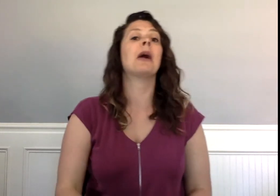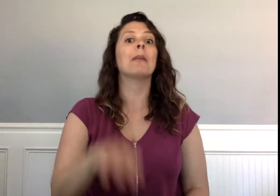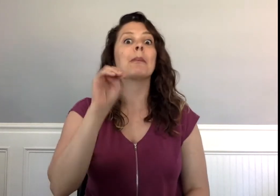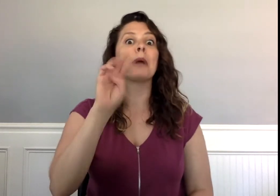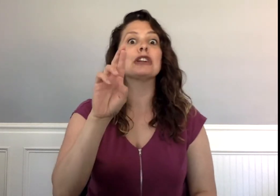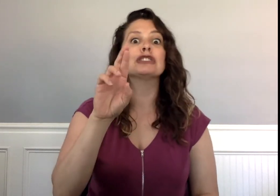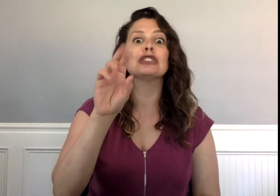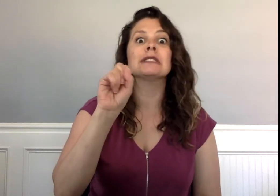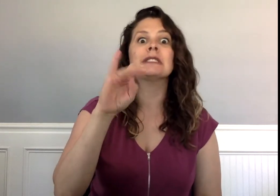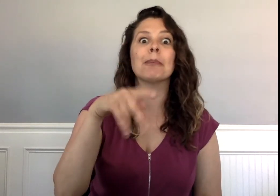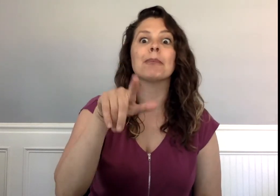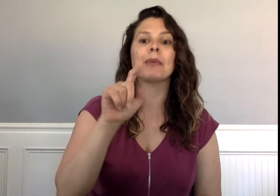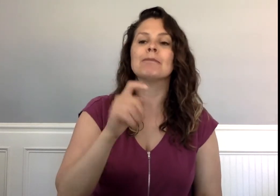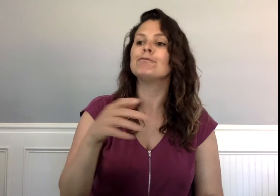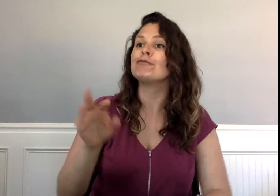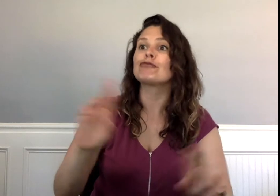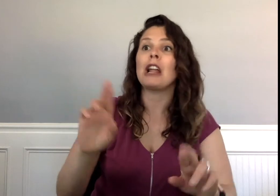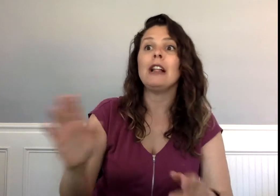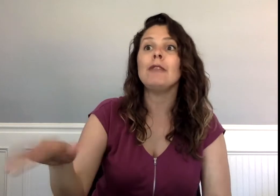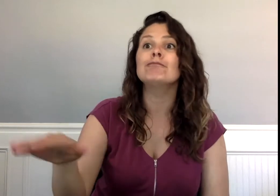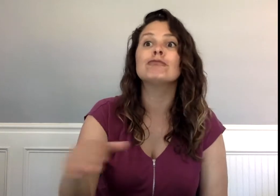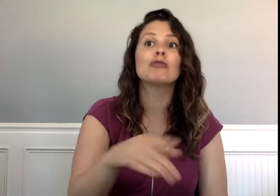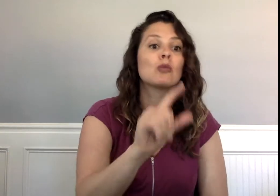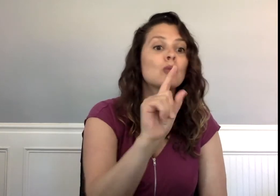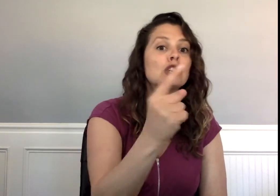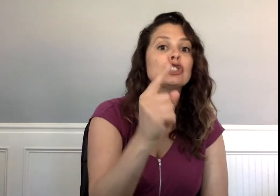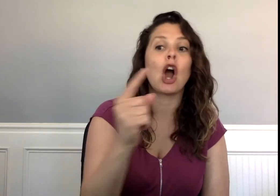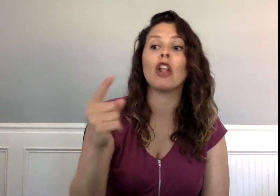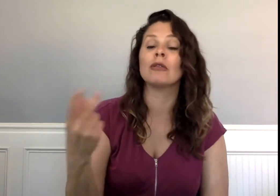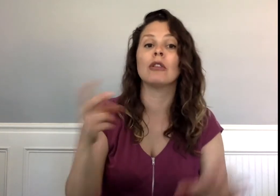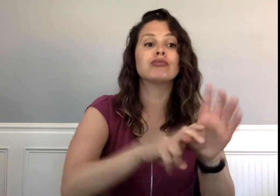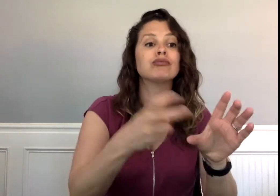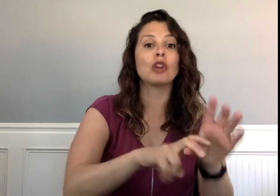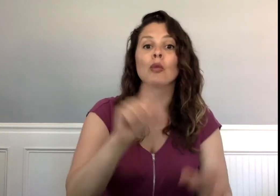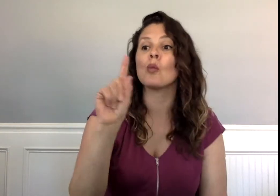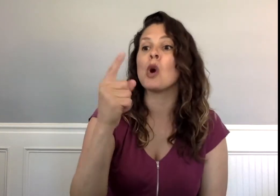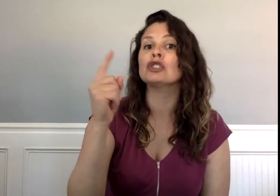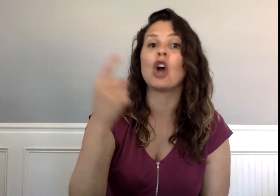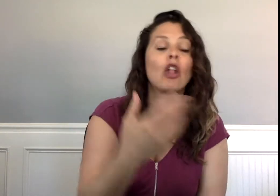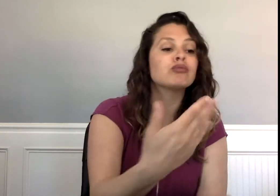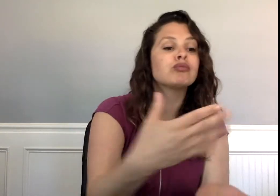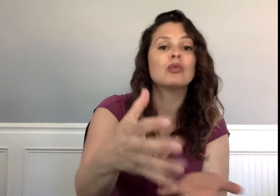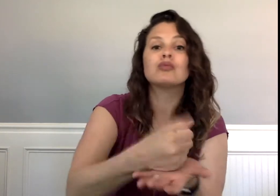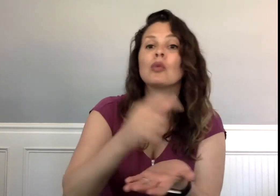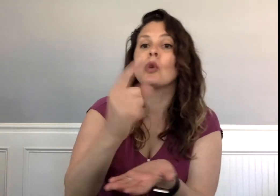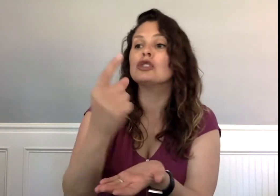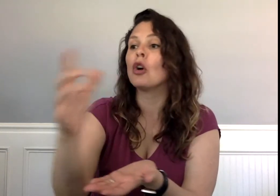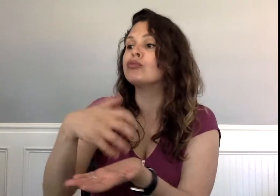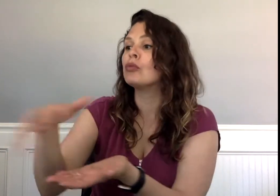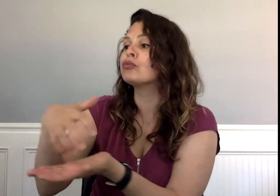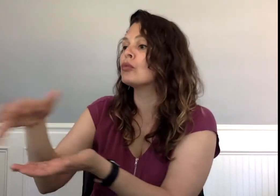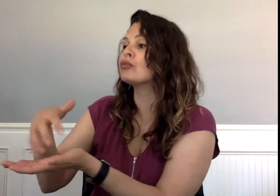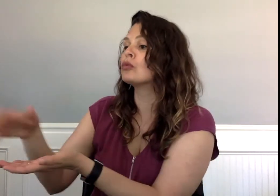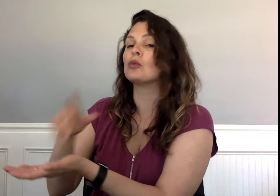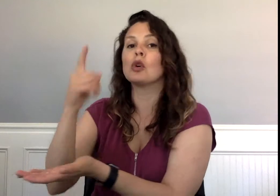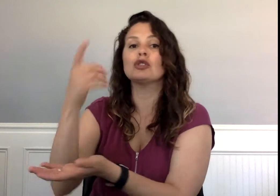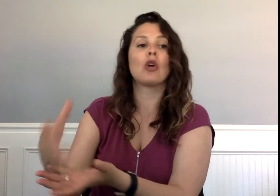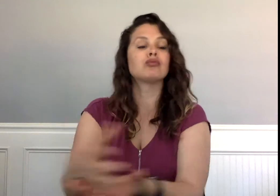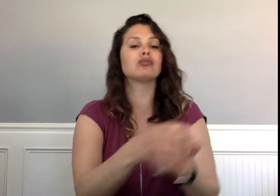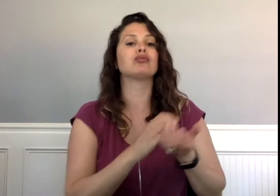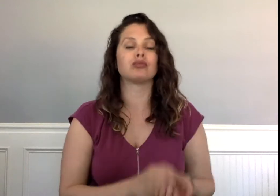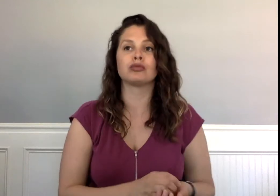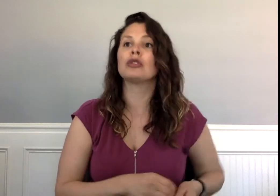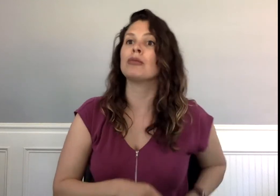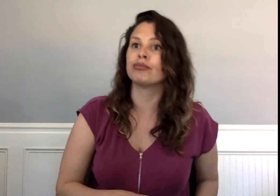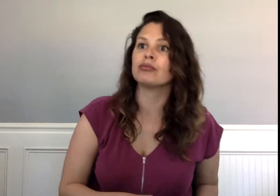Mr. Simple collected dollar bills from the passengers waiting to board.